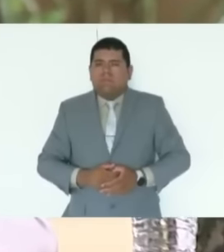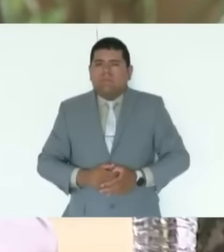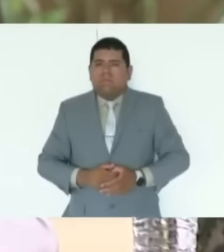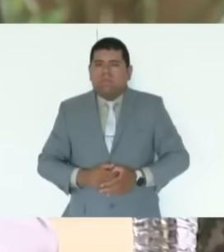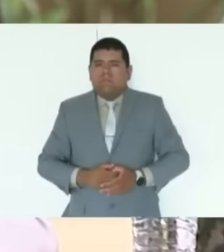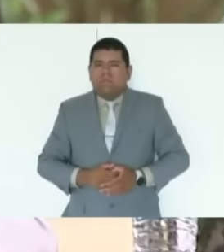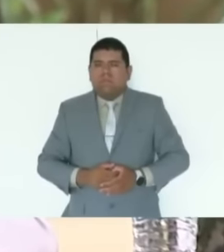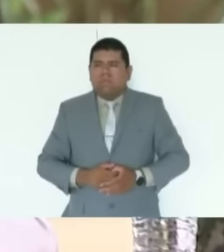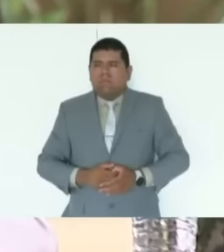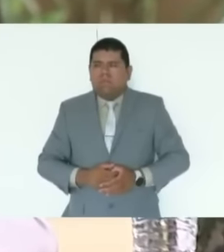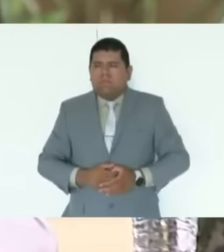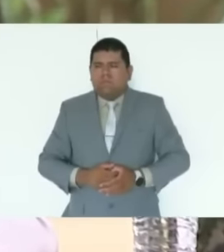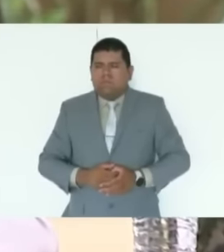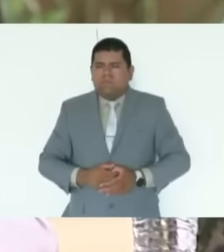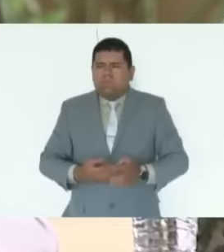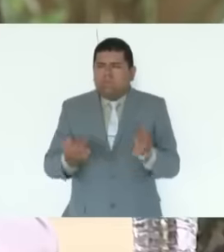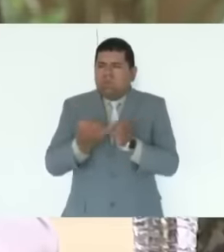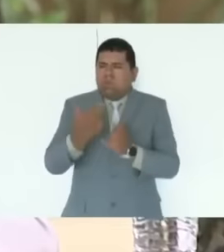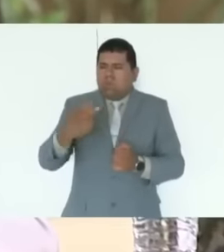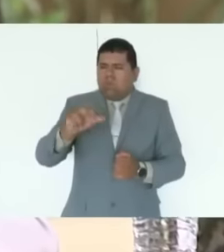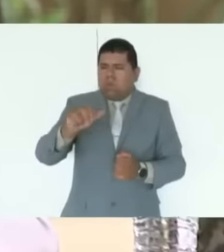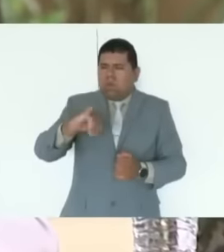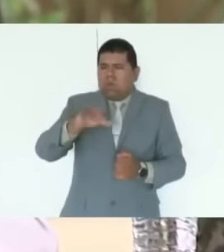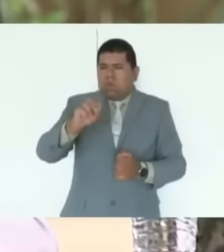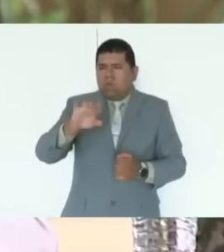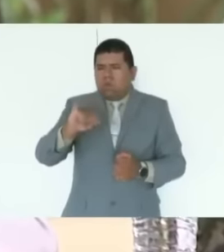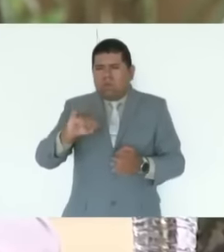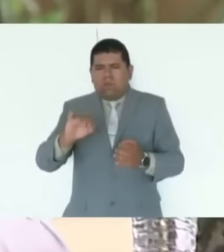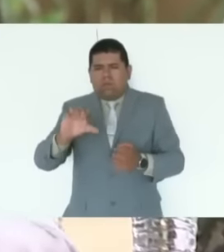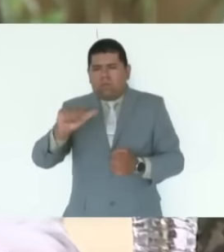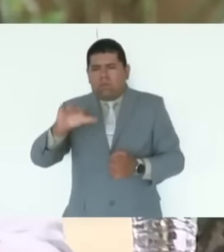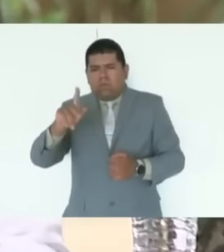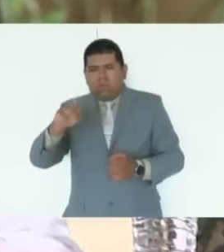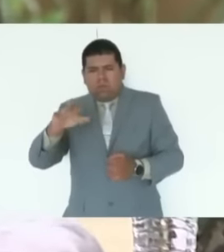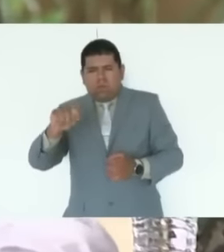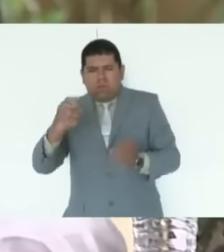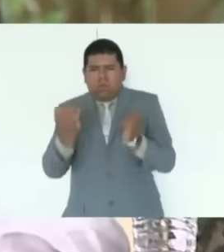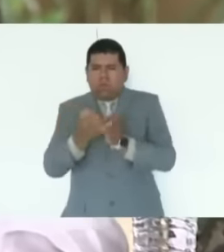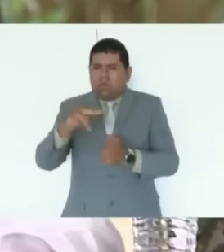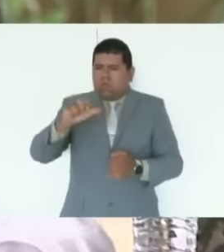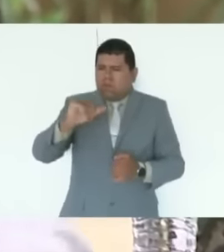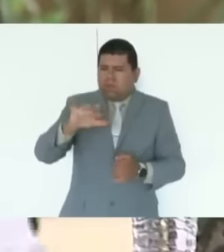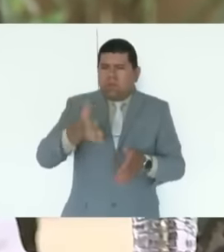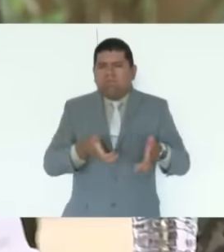those of the municipalities of Guaji Cori Acaponeta and Nayar. With these roads, connectivity was provided